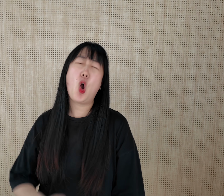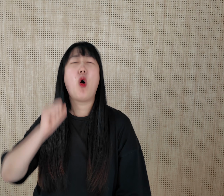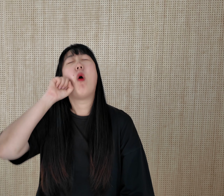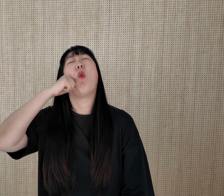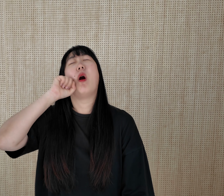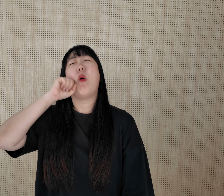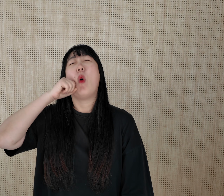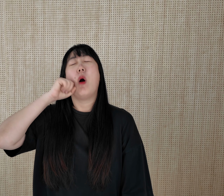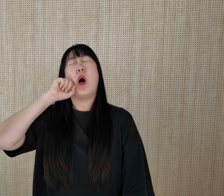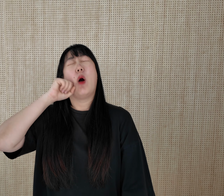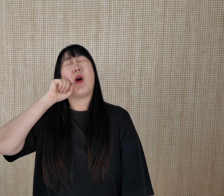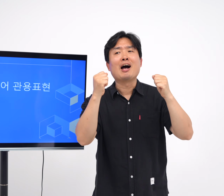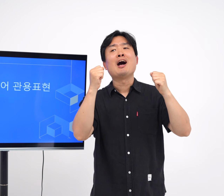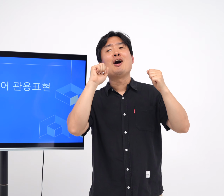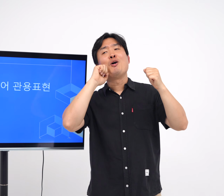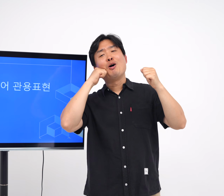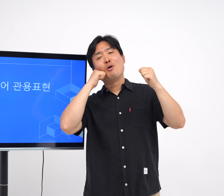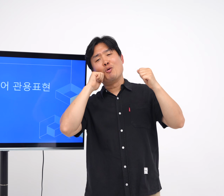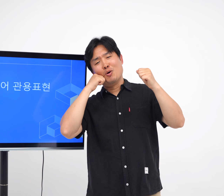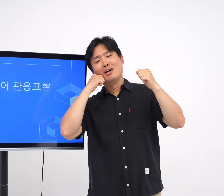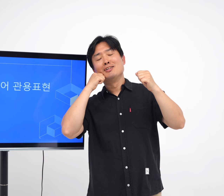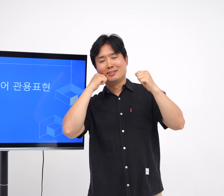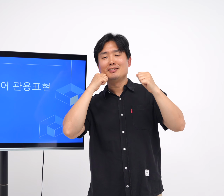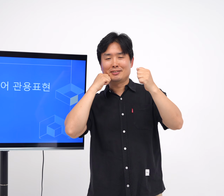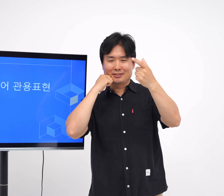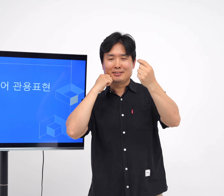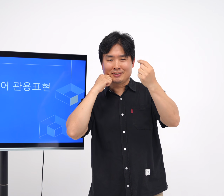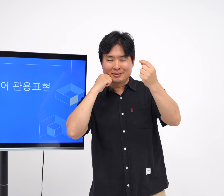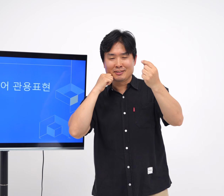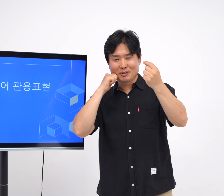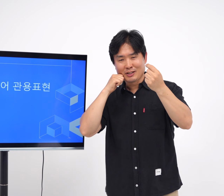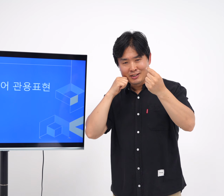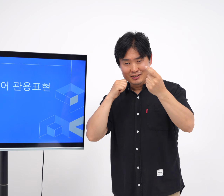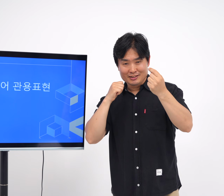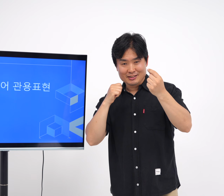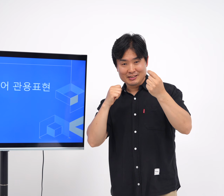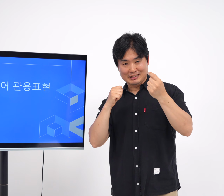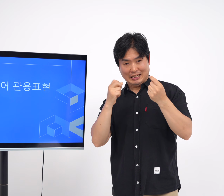It was difficult~ Ah~ It was difficult. That's right,